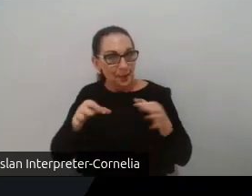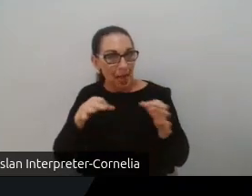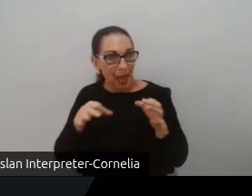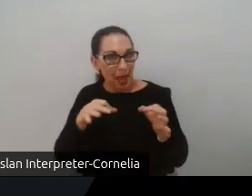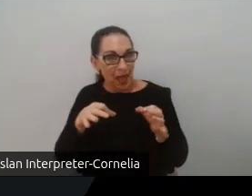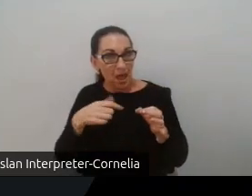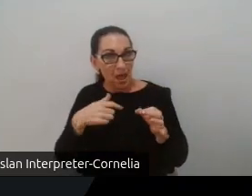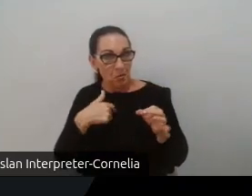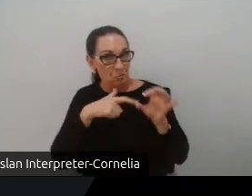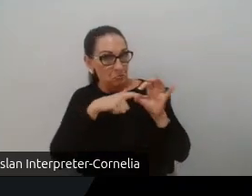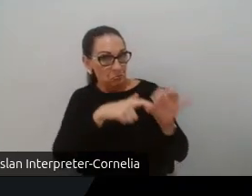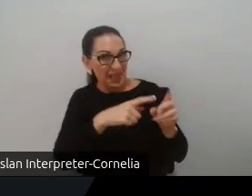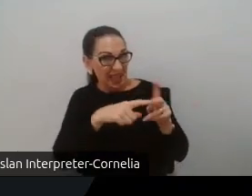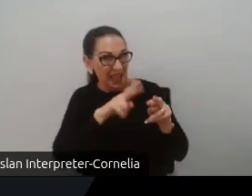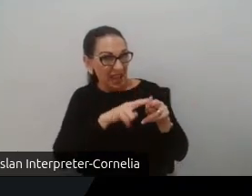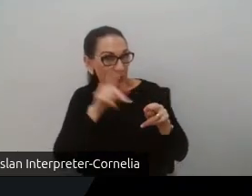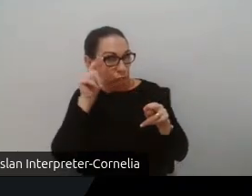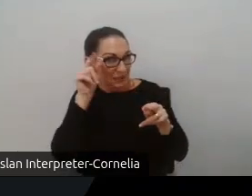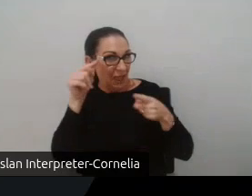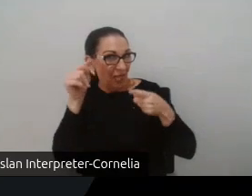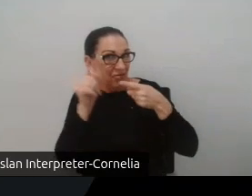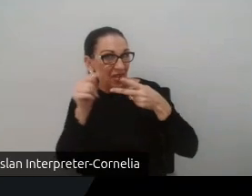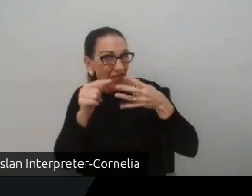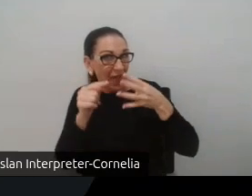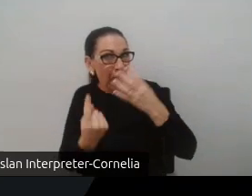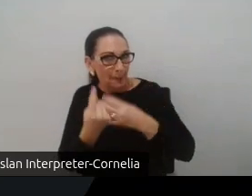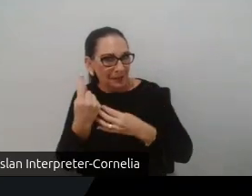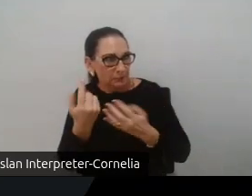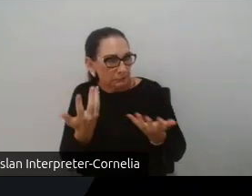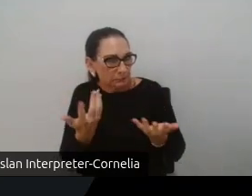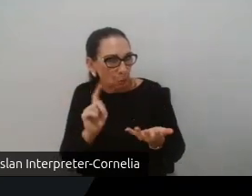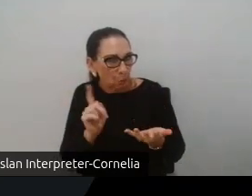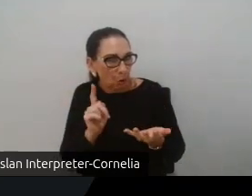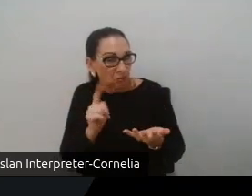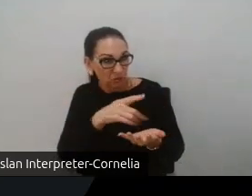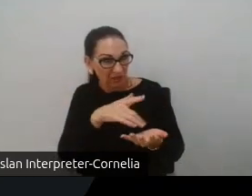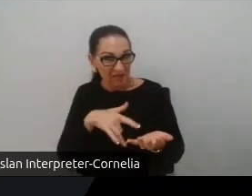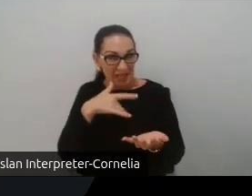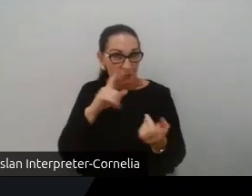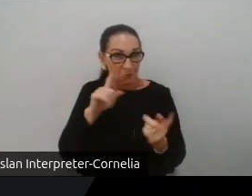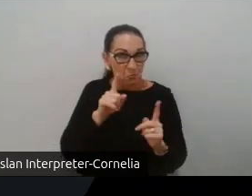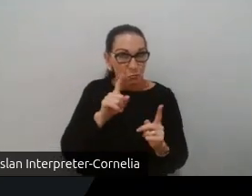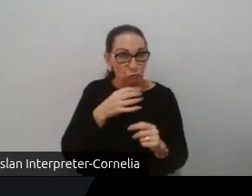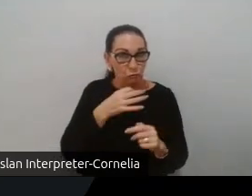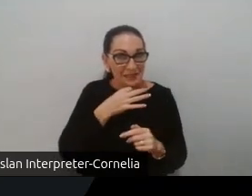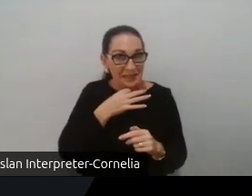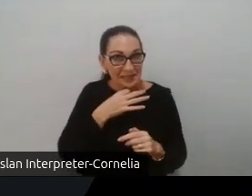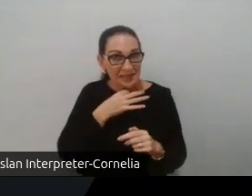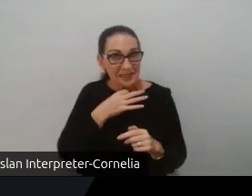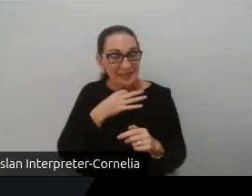if situation like a arises. um consider potential risks when application is lodged. And other things